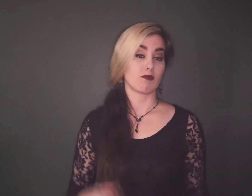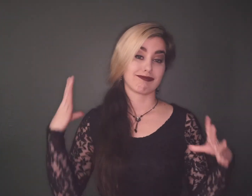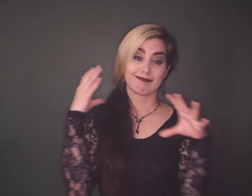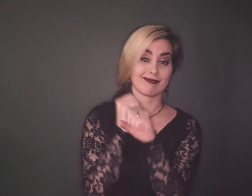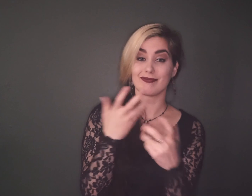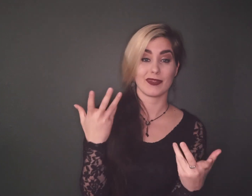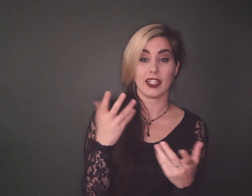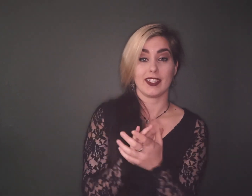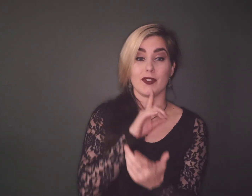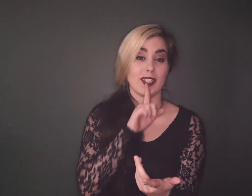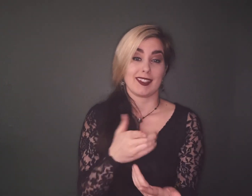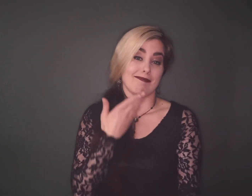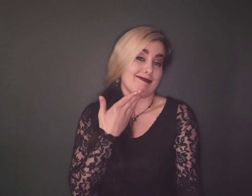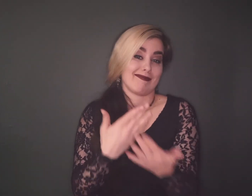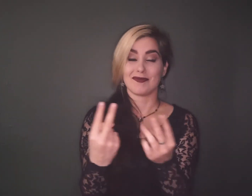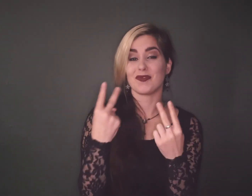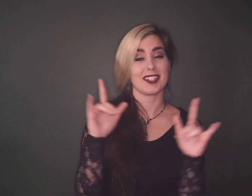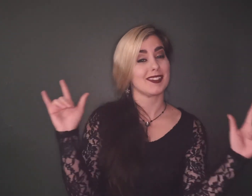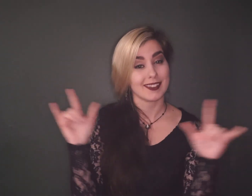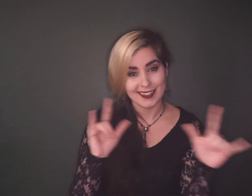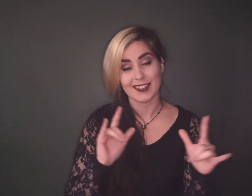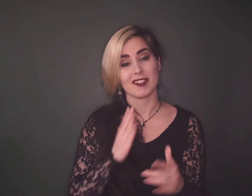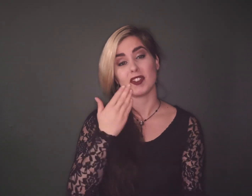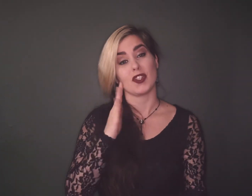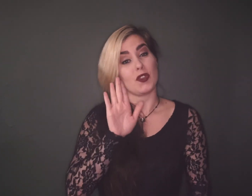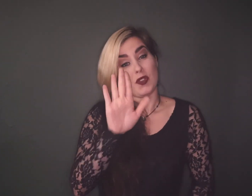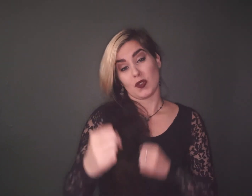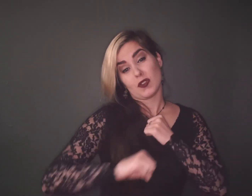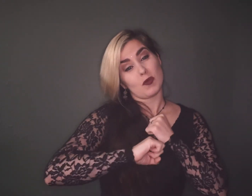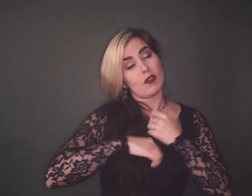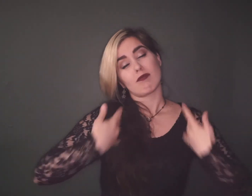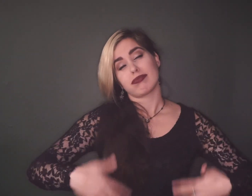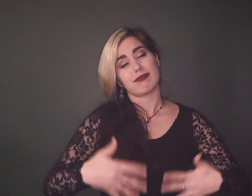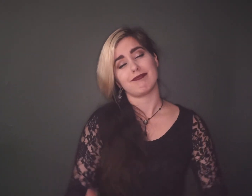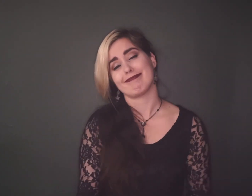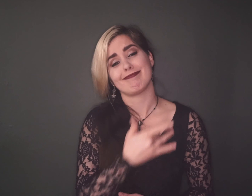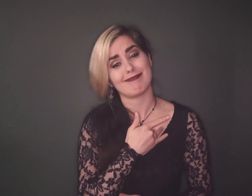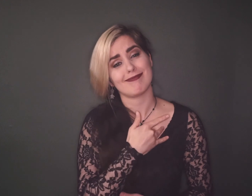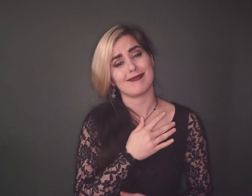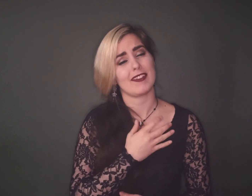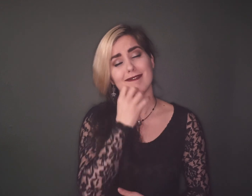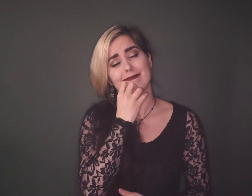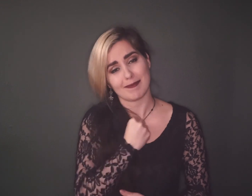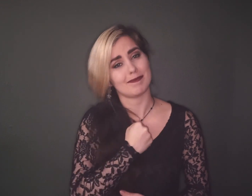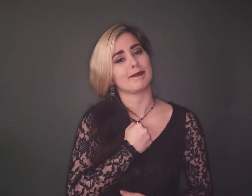So all in all, I just want to say thank you so much for watching! I love you guys! Your support means the world to me so truly - Thank You!